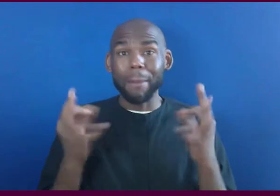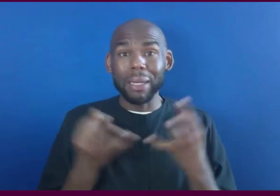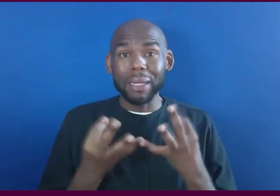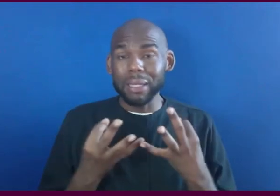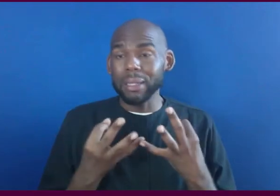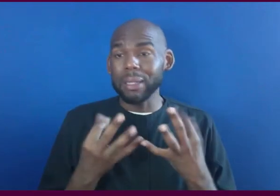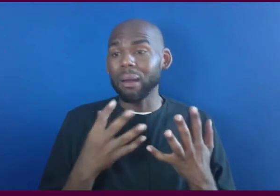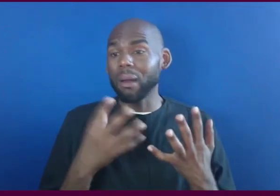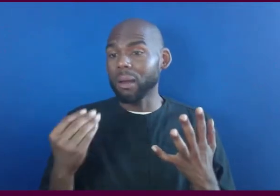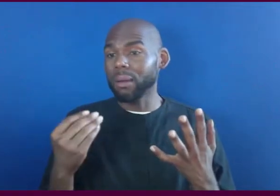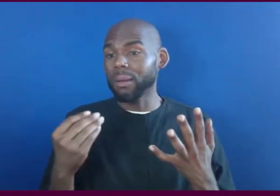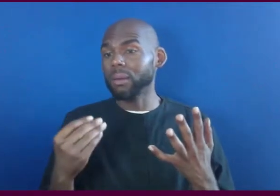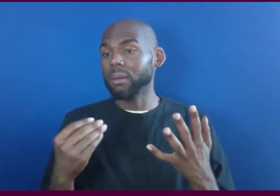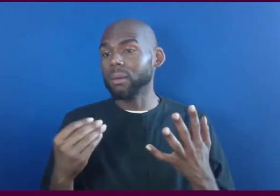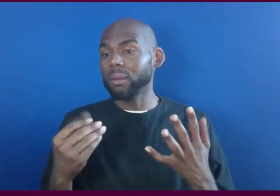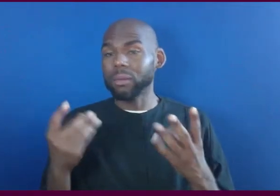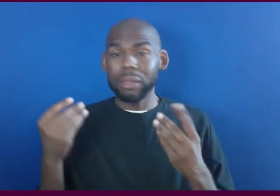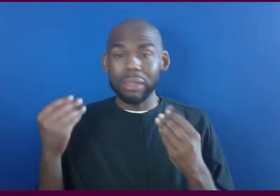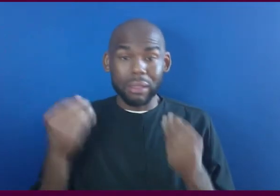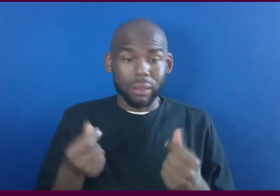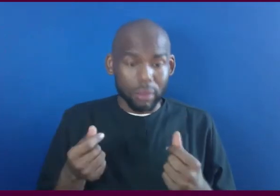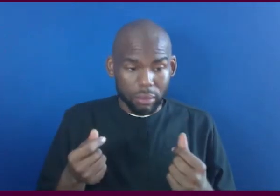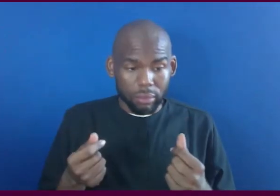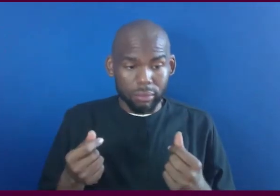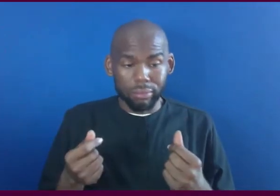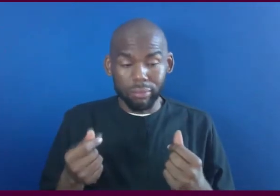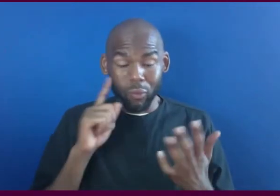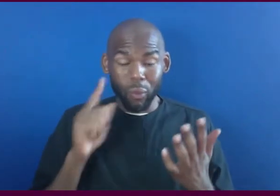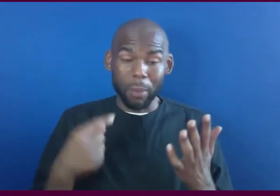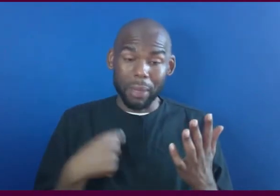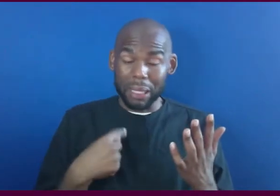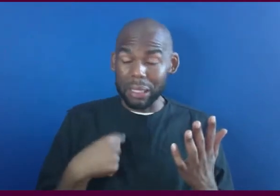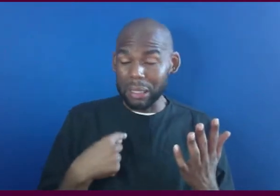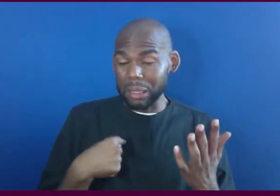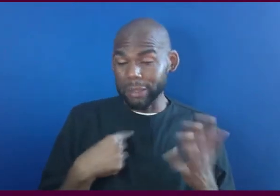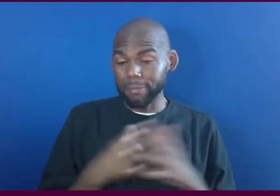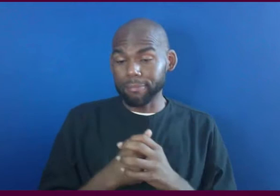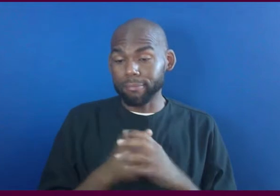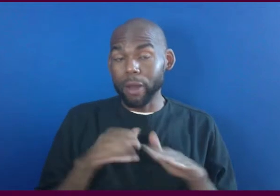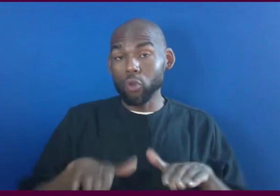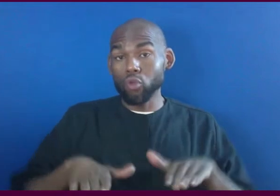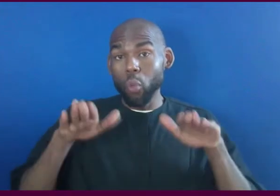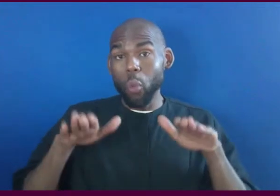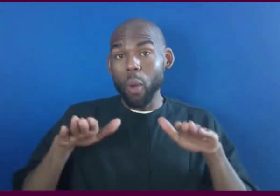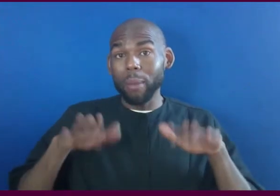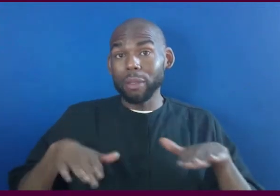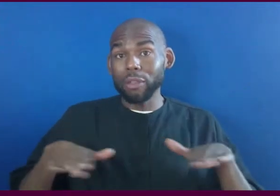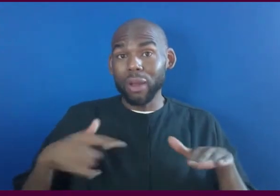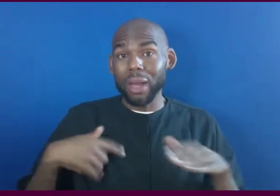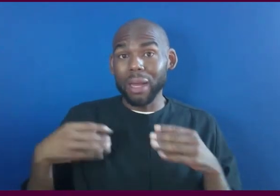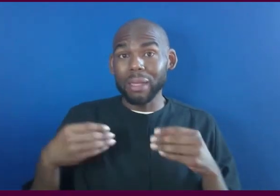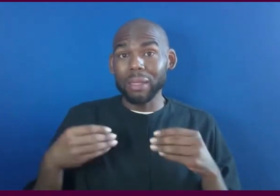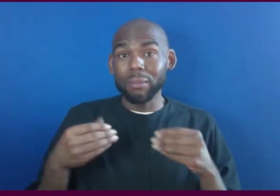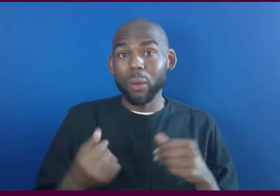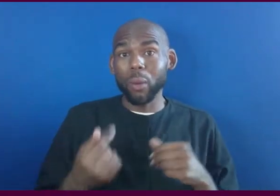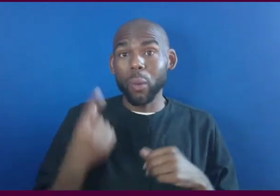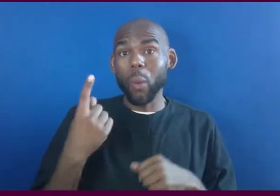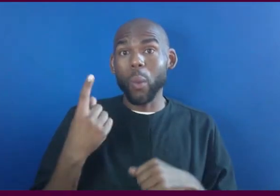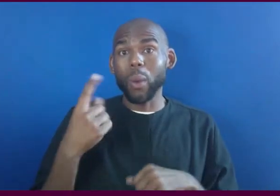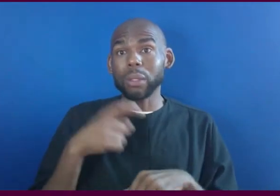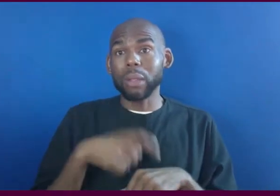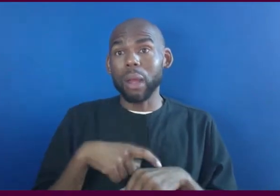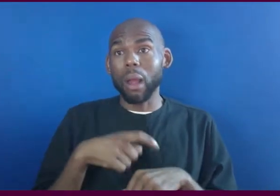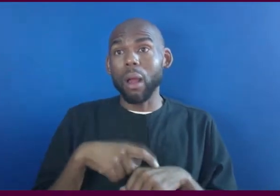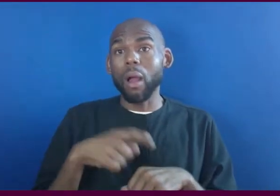I mean, for me, growing up as a child, I spent more time with the Filipino side of my family